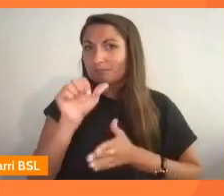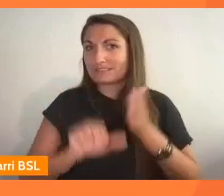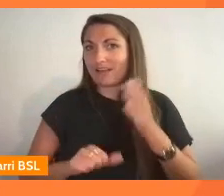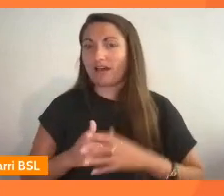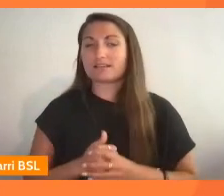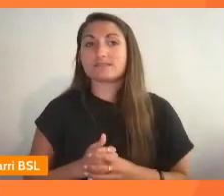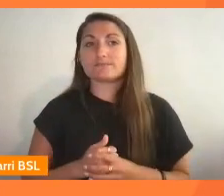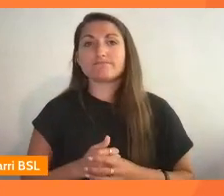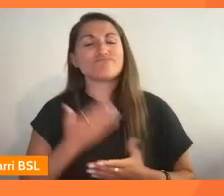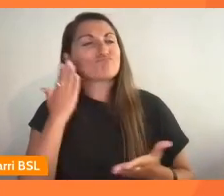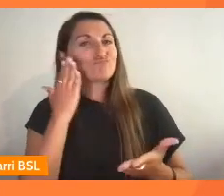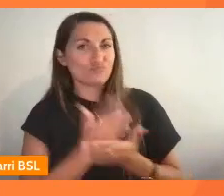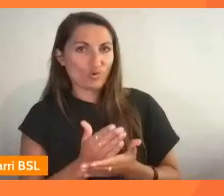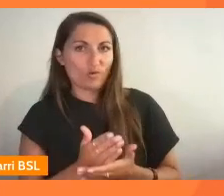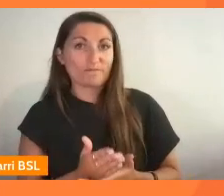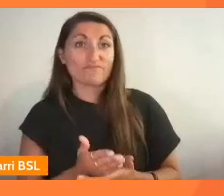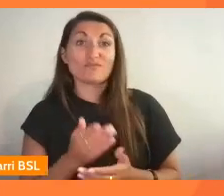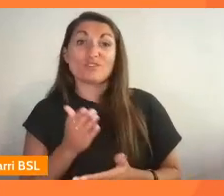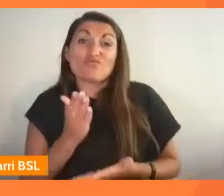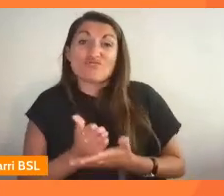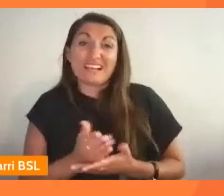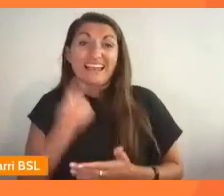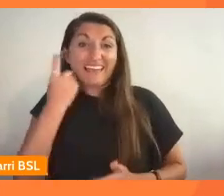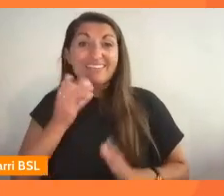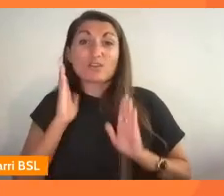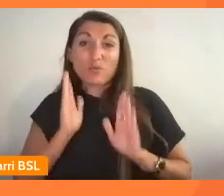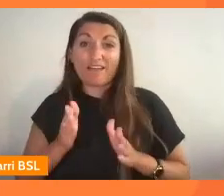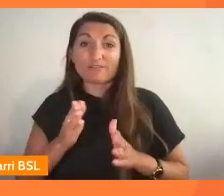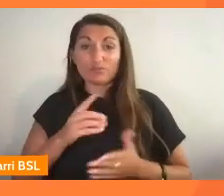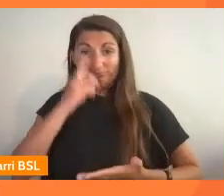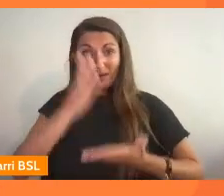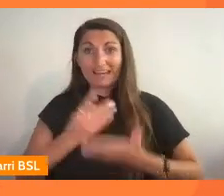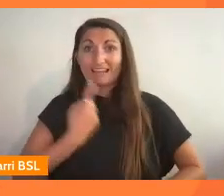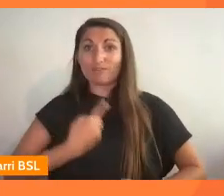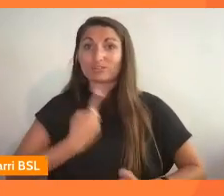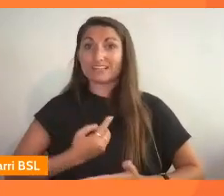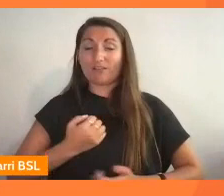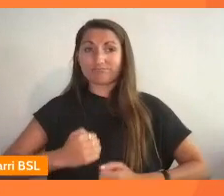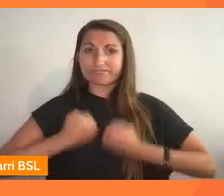I think you have to have the audacity to believe in your ideas and your stories.